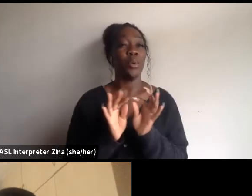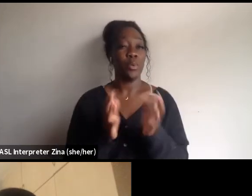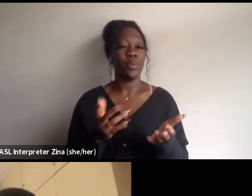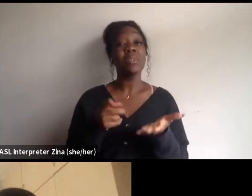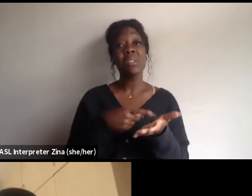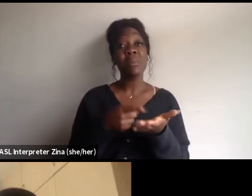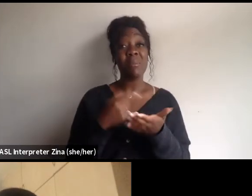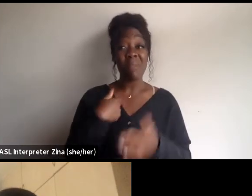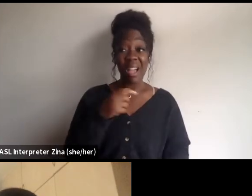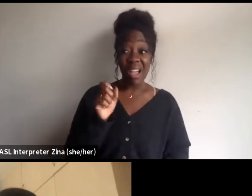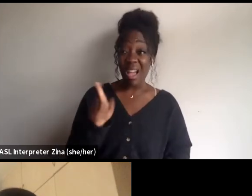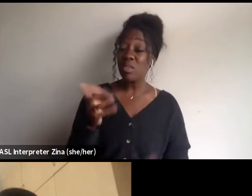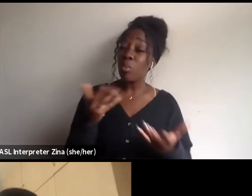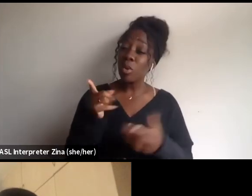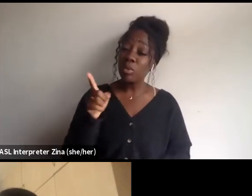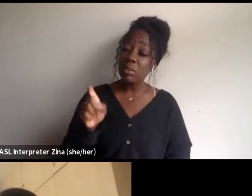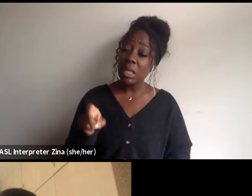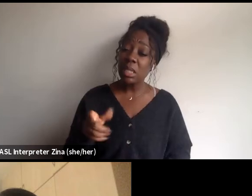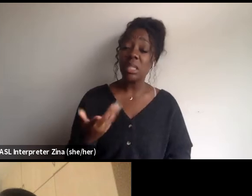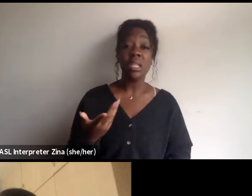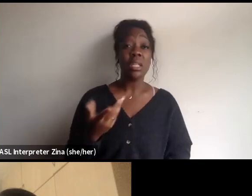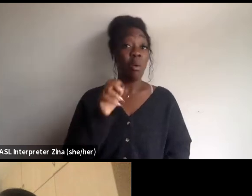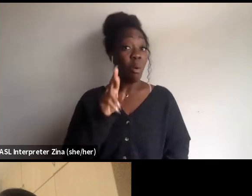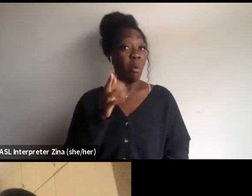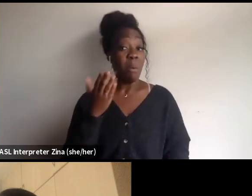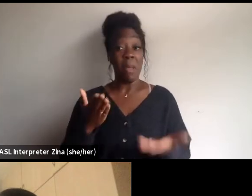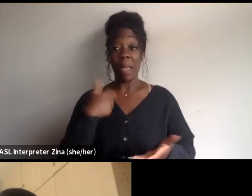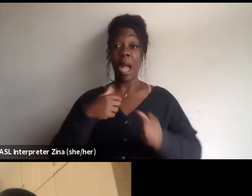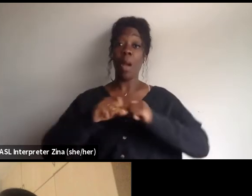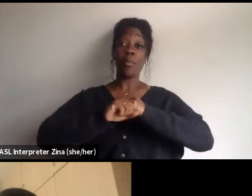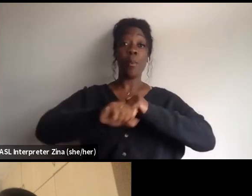and other times I just promote them behind the scenes to the other people.